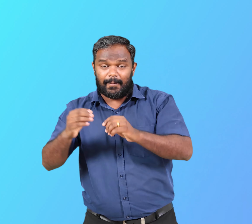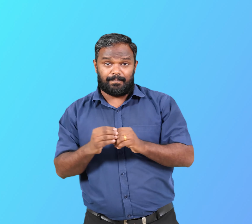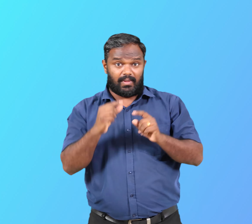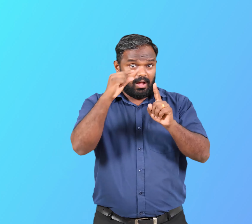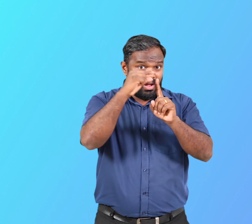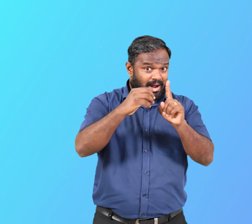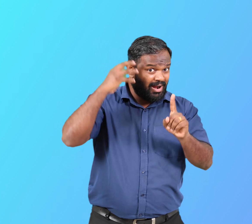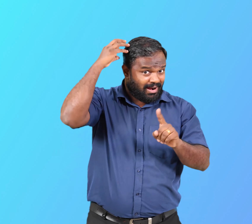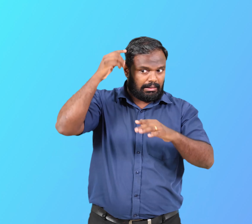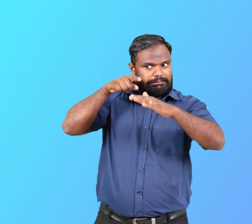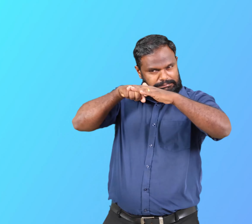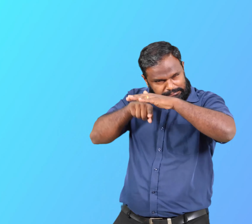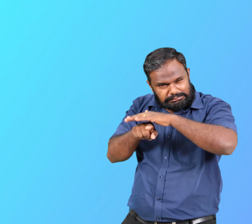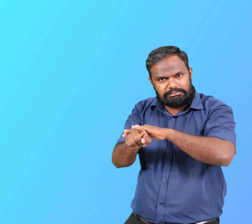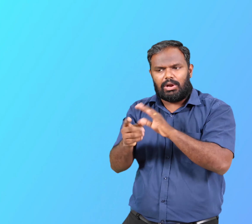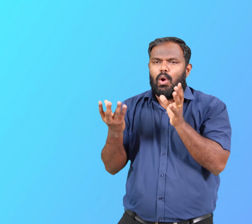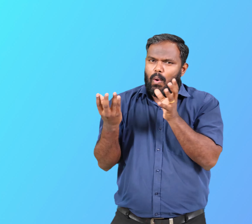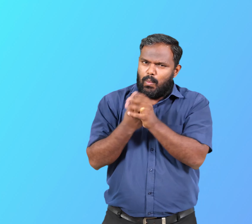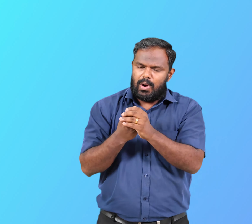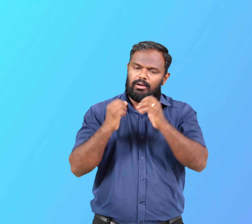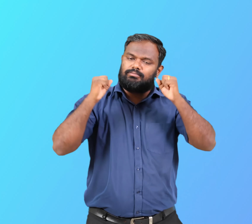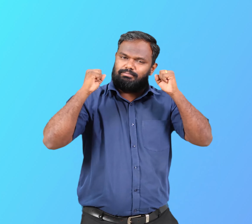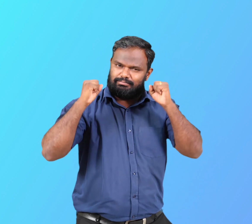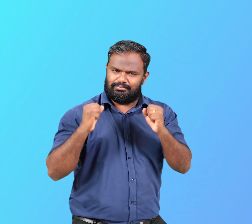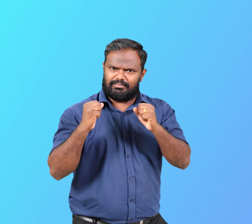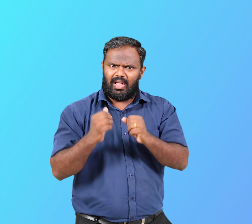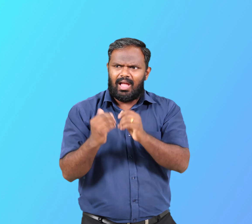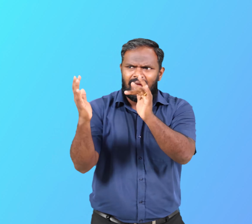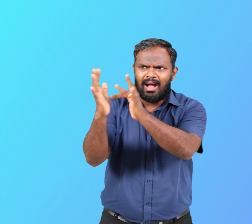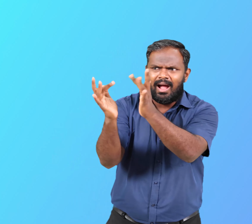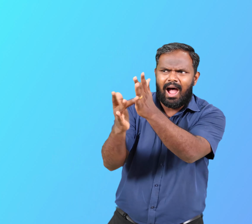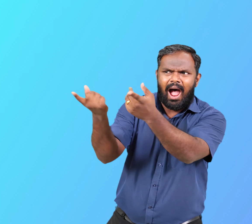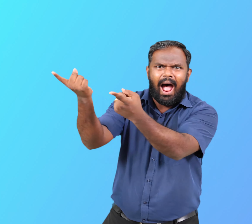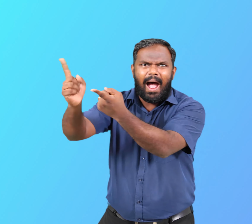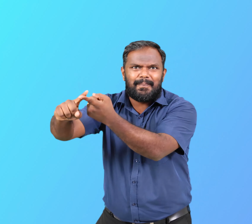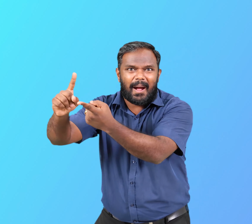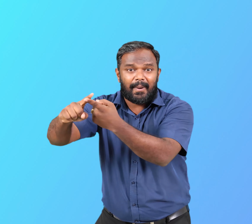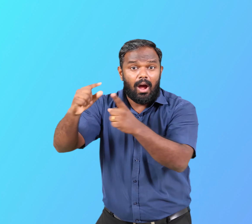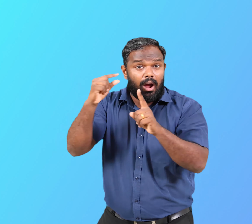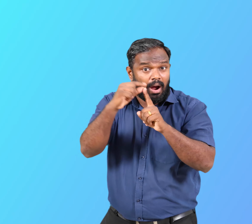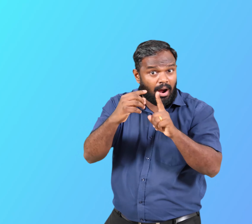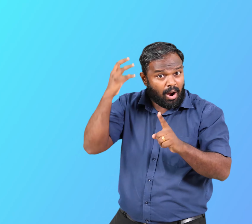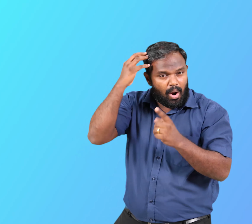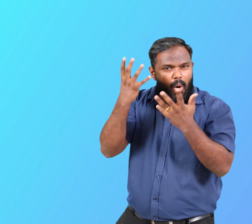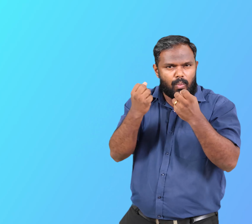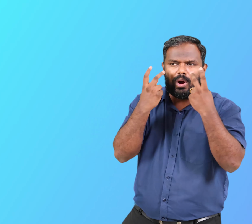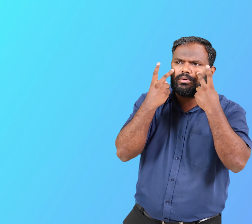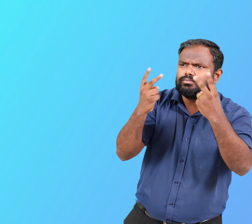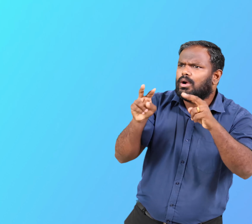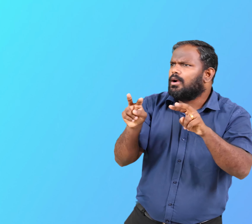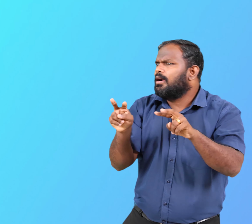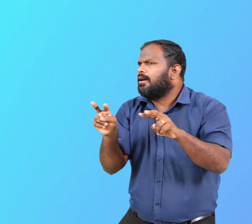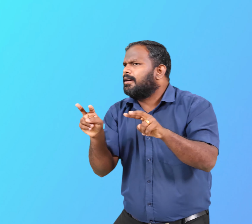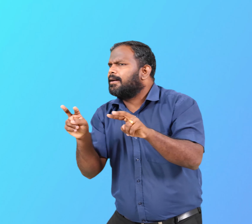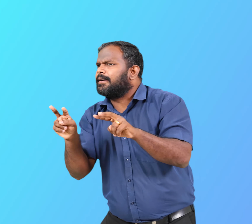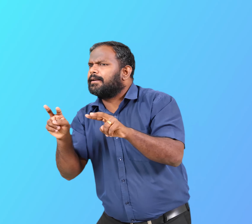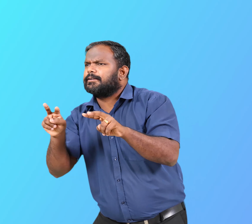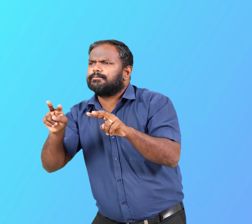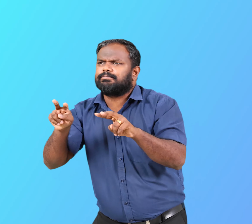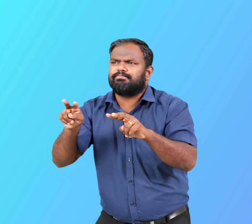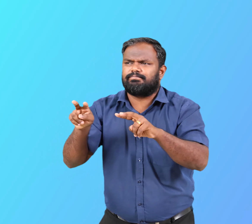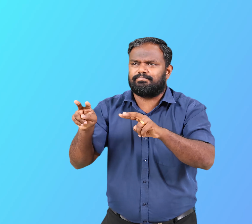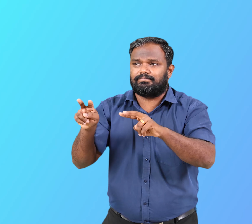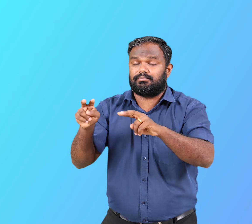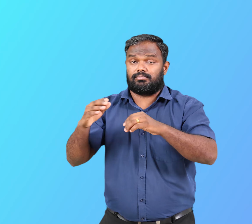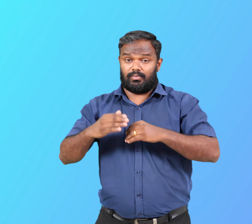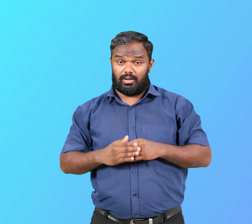Peter went into the courtyard and sat with the guards. He wanted to see what would happen to Jesus.